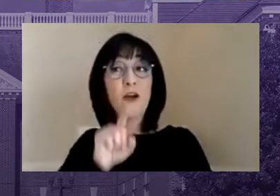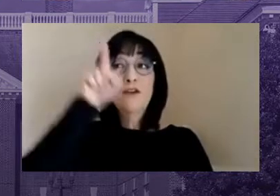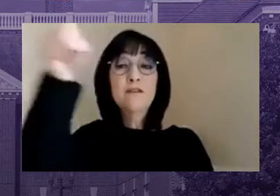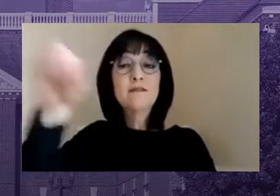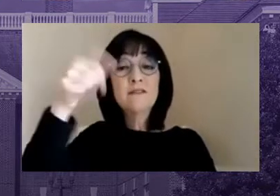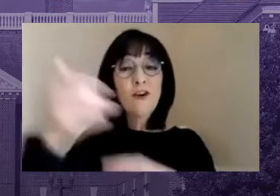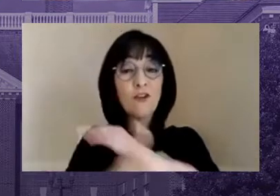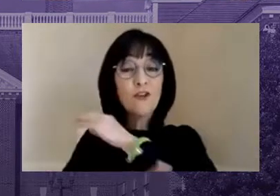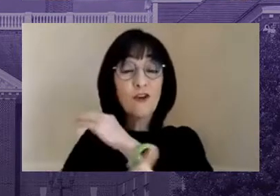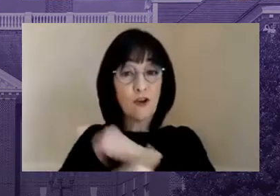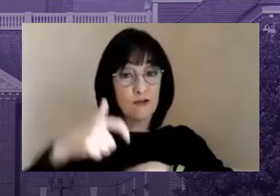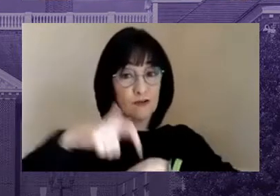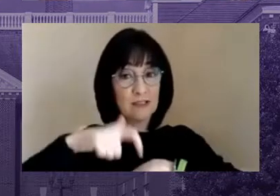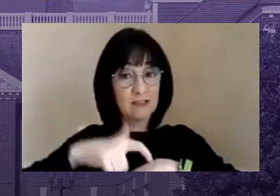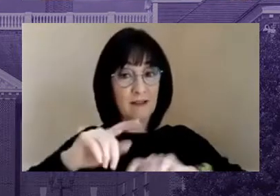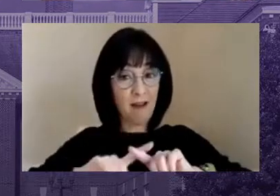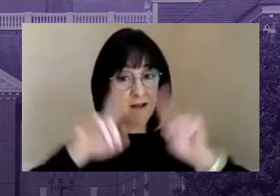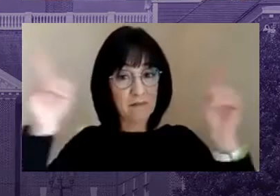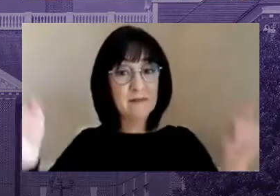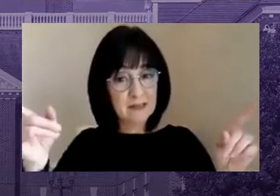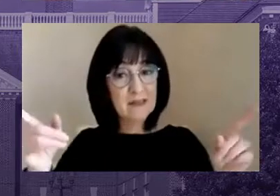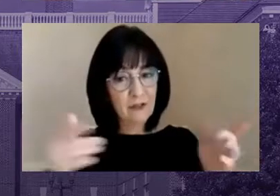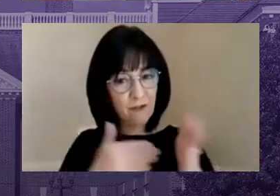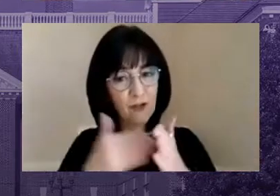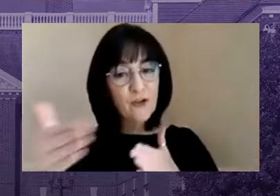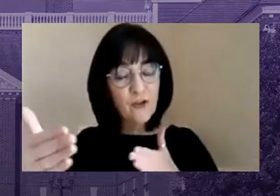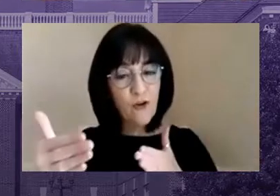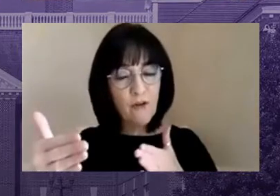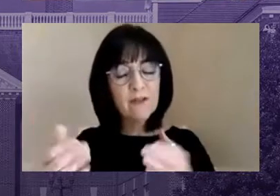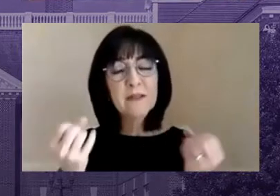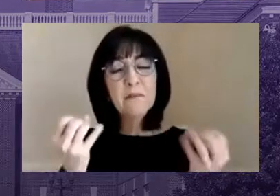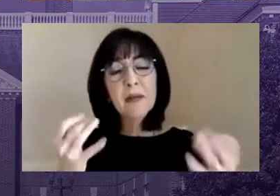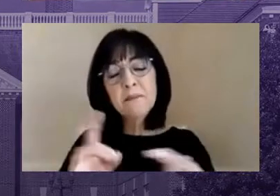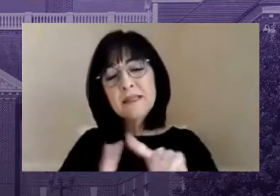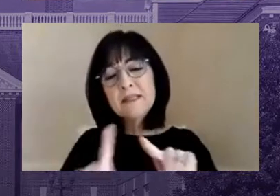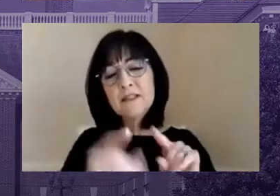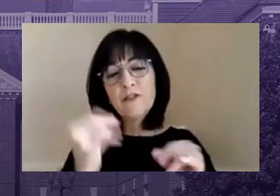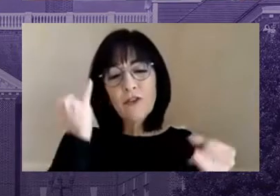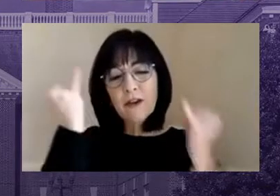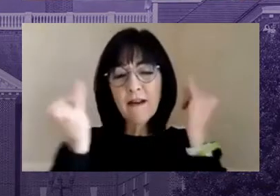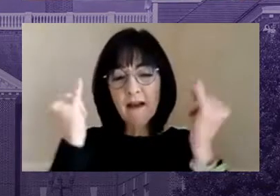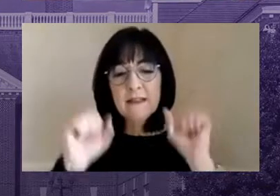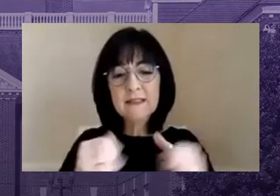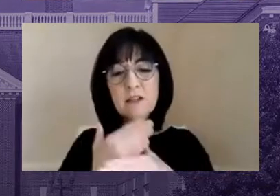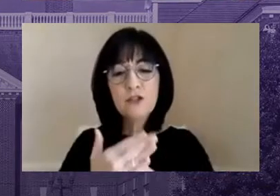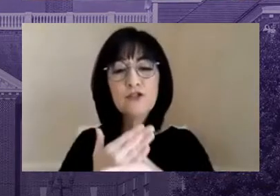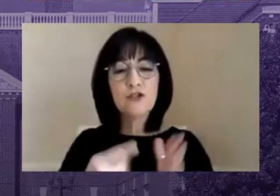ideas can be shared. But we can continue to show that we are in support of our students. So it's my